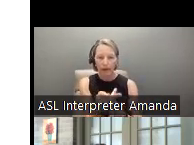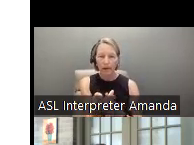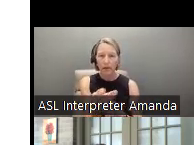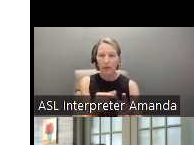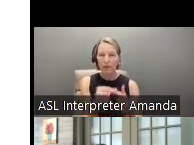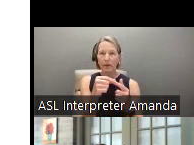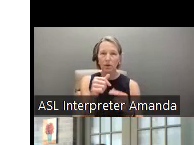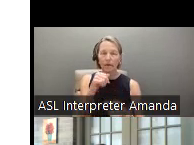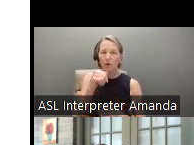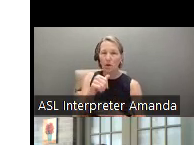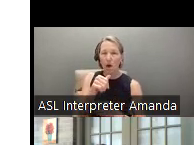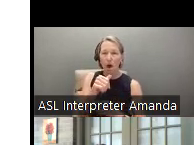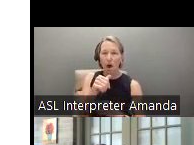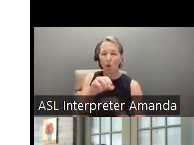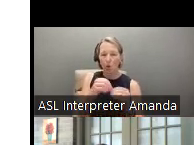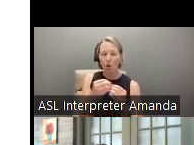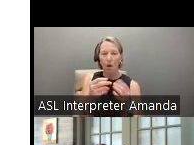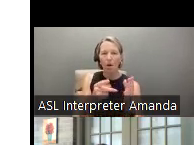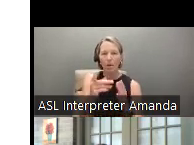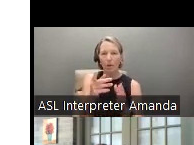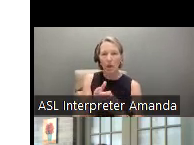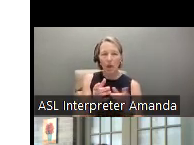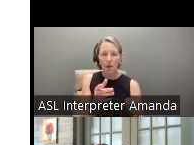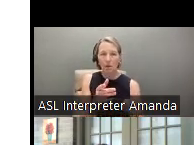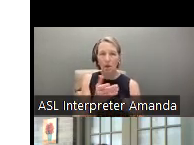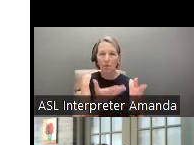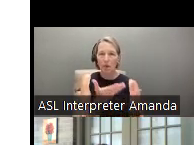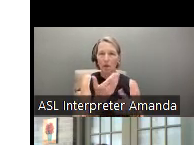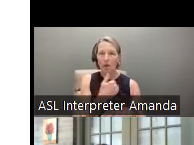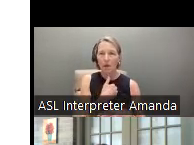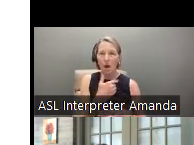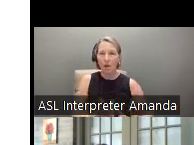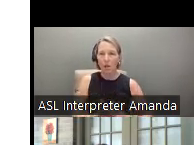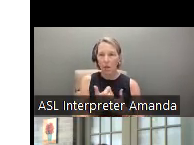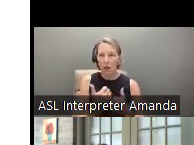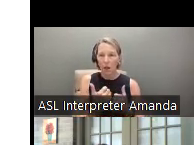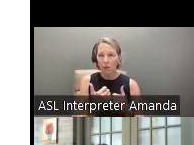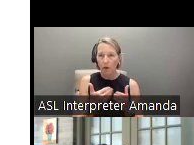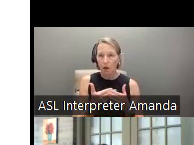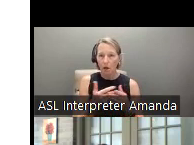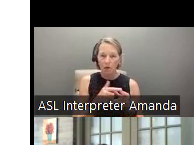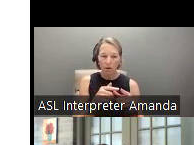not an organizational payee where the beneficiary may not live on site in a facility that you are